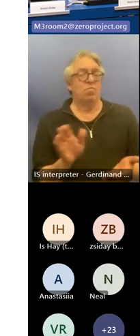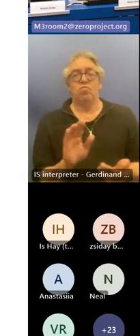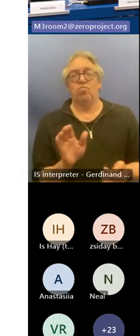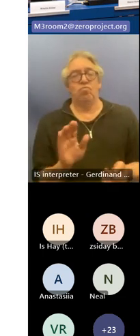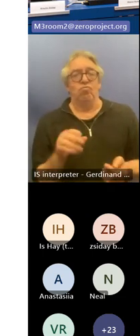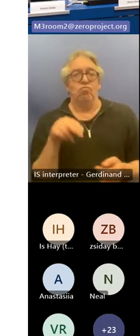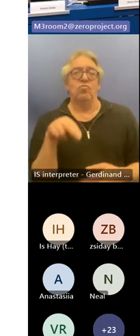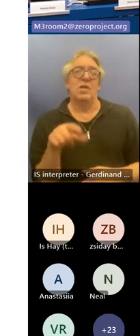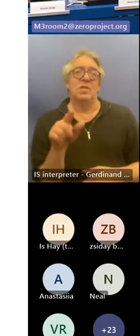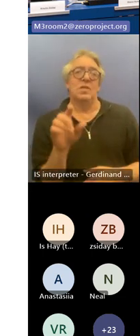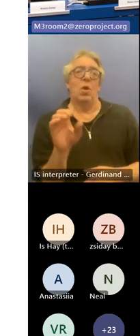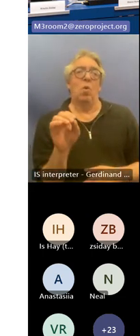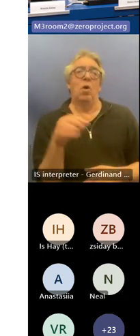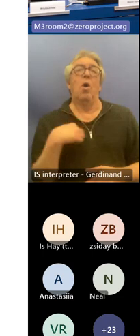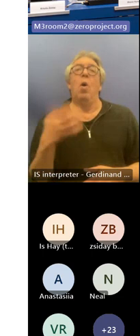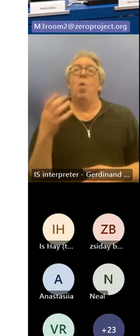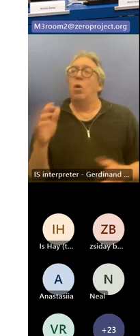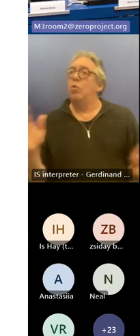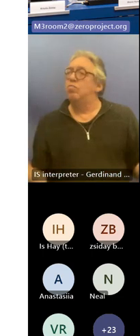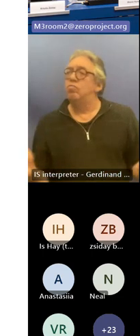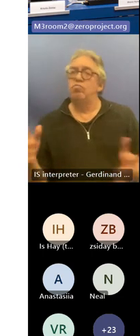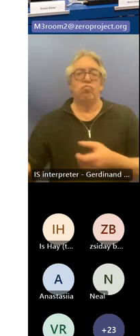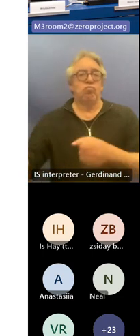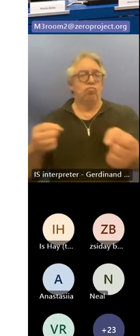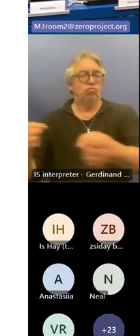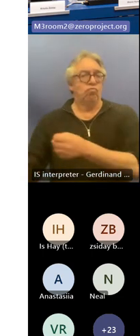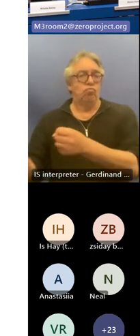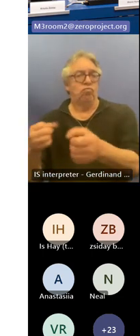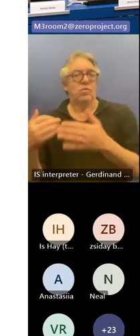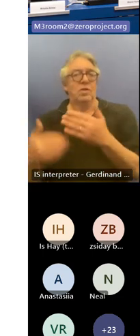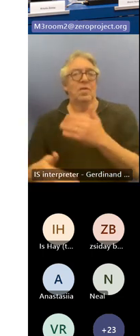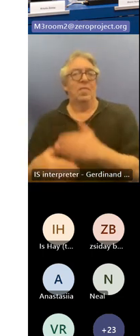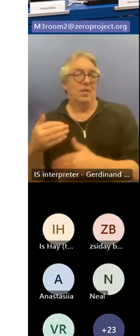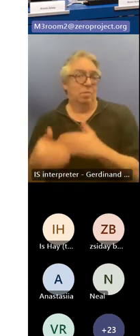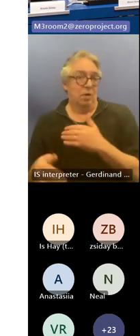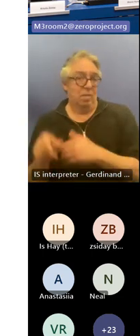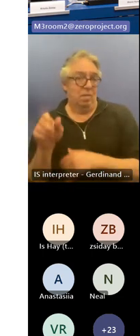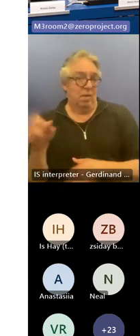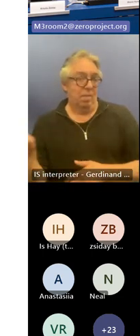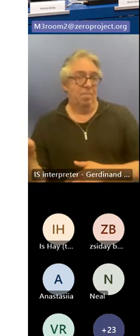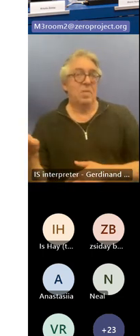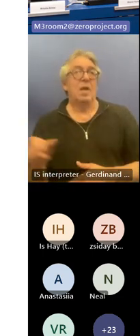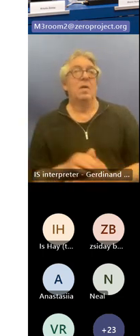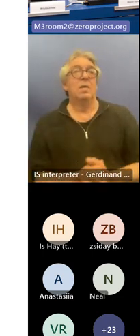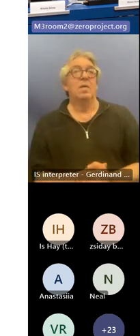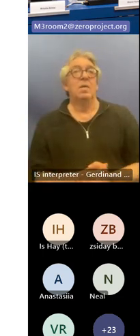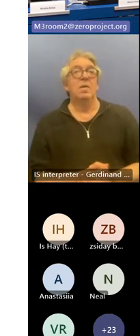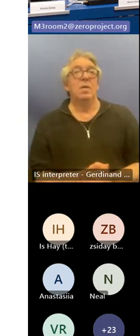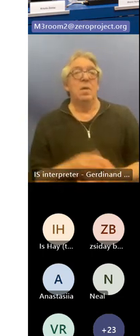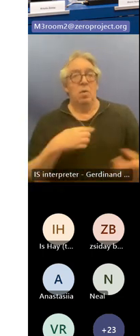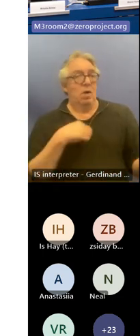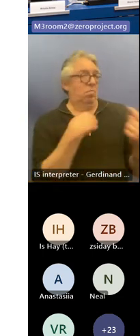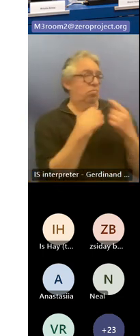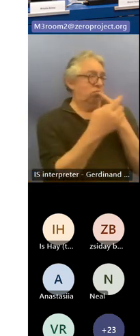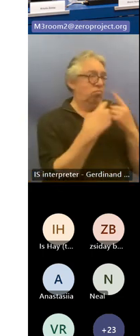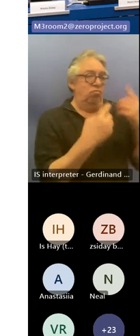employ people with disability. We build employer capability and we bring a voice to industry and